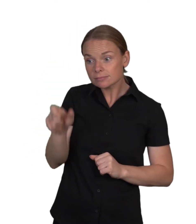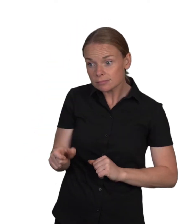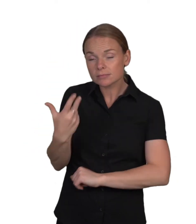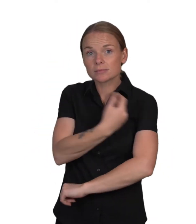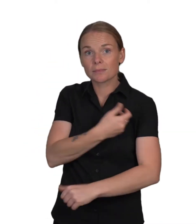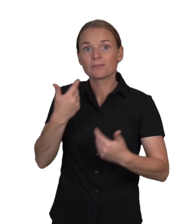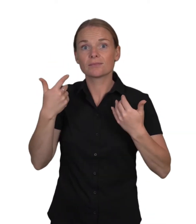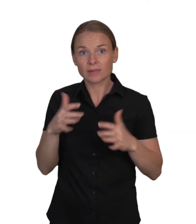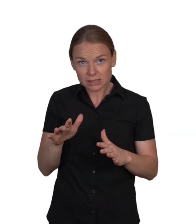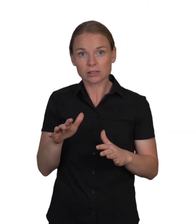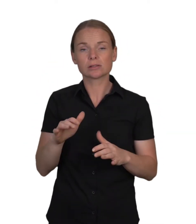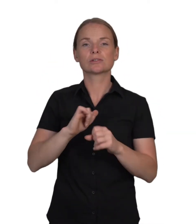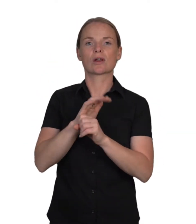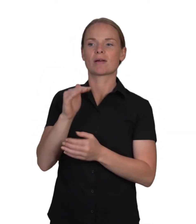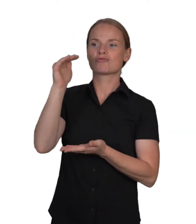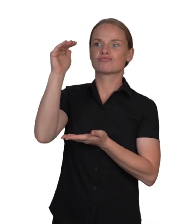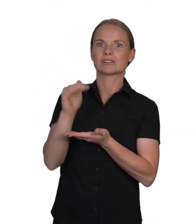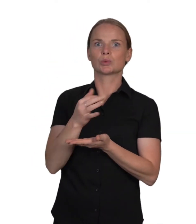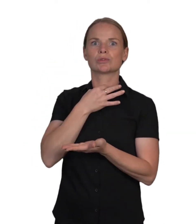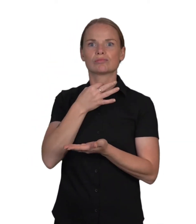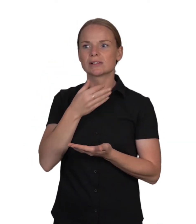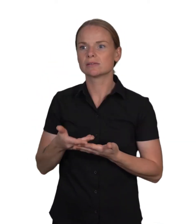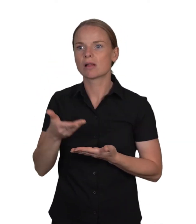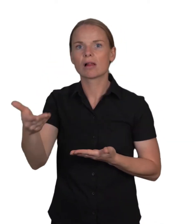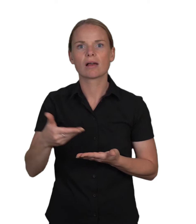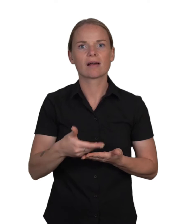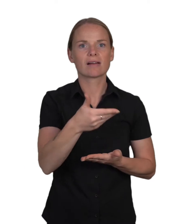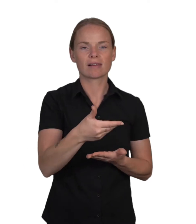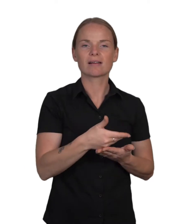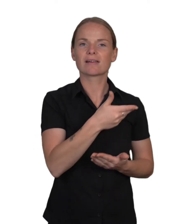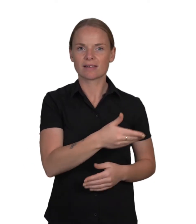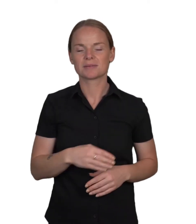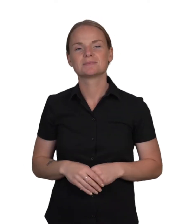likelihood of a vaccinated person transmitting the virus to close contacts if the person is infected.